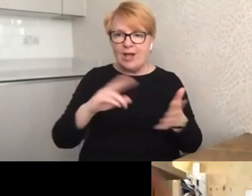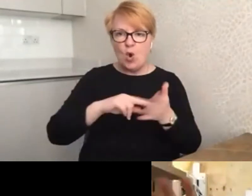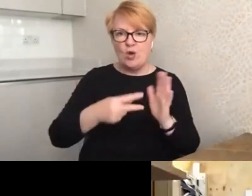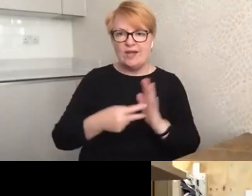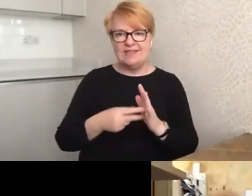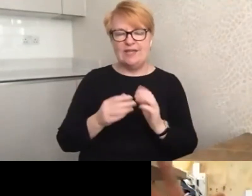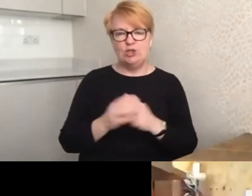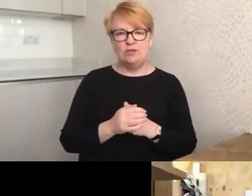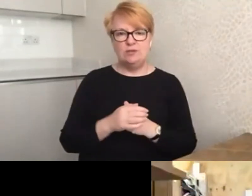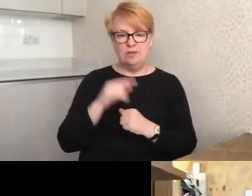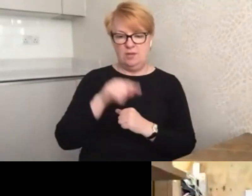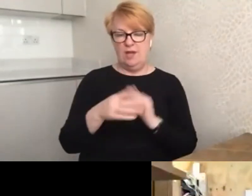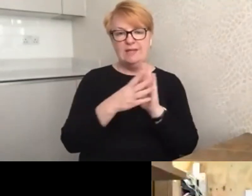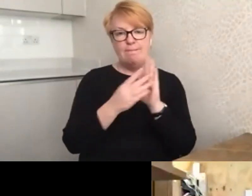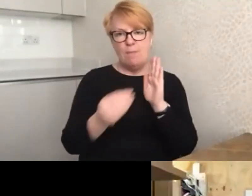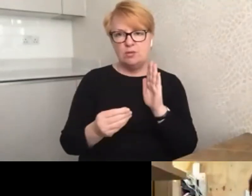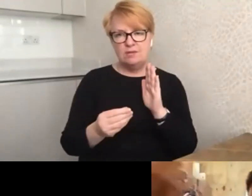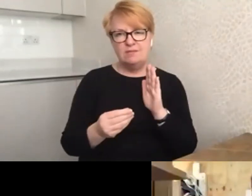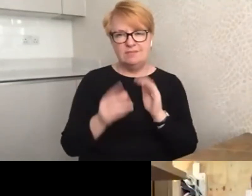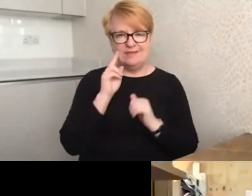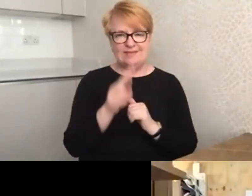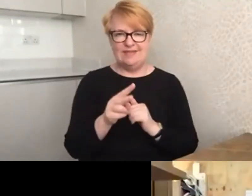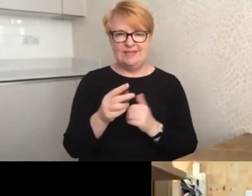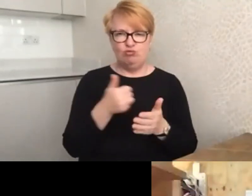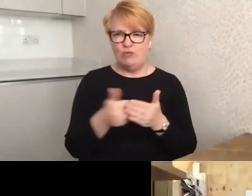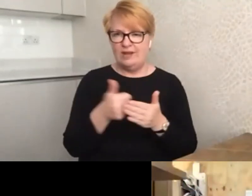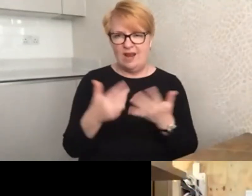was something that we see all the time now, residencies in, in companies and so forth.